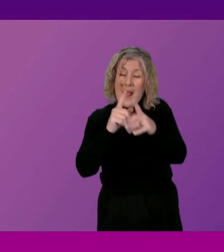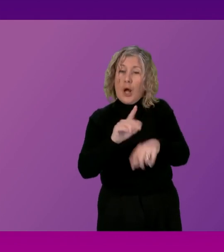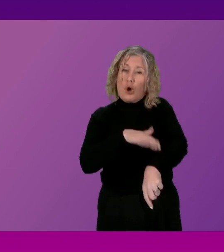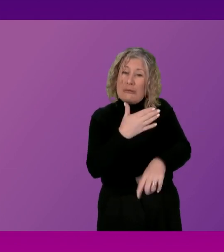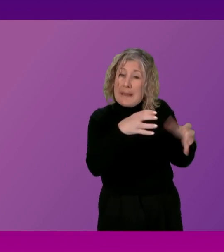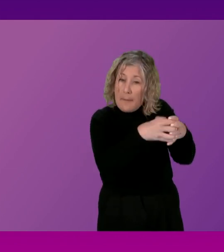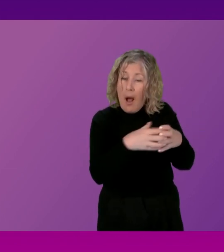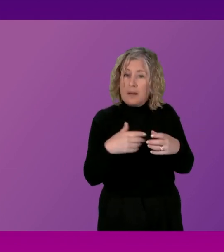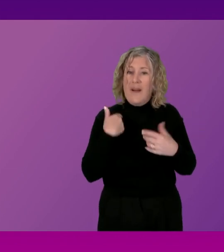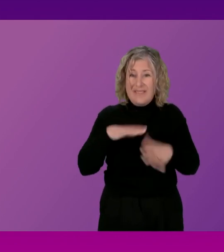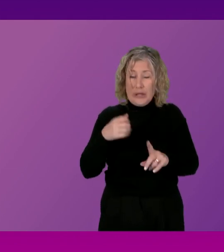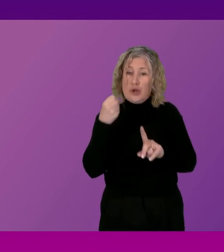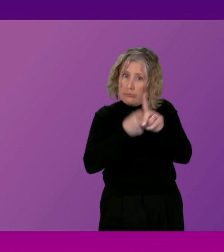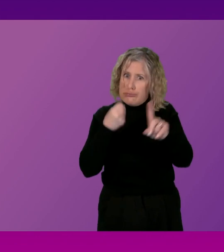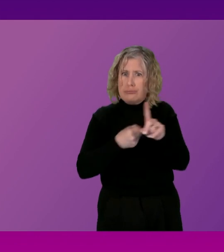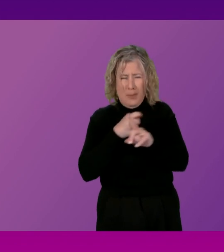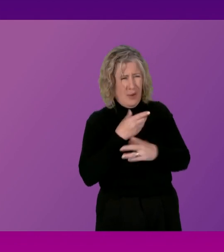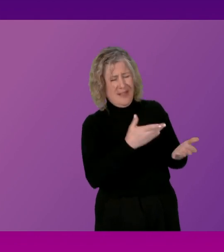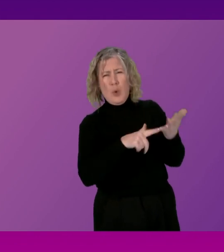the UK Government’s inhumane asylum processes.